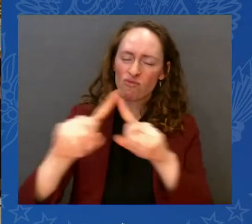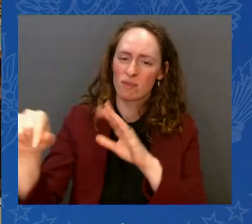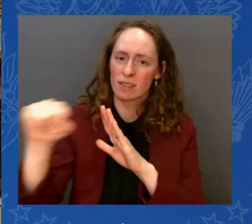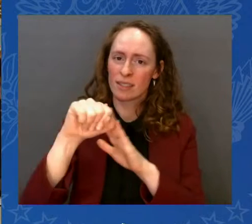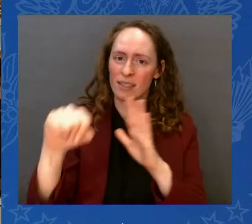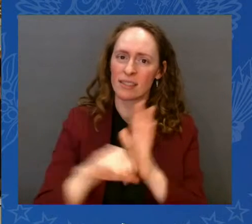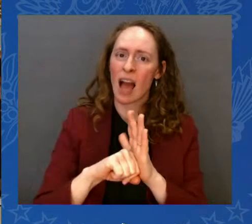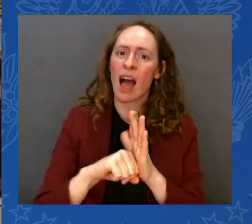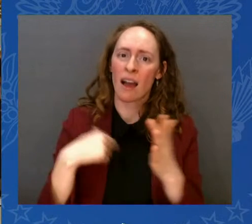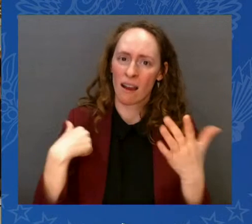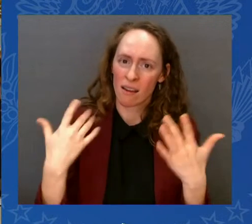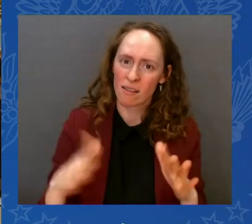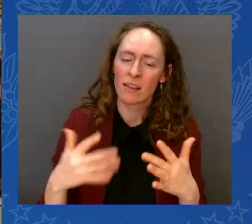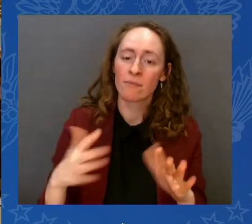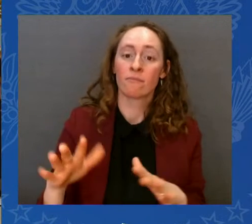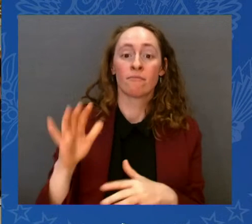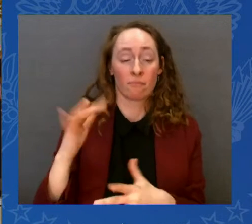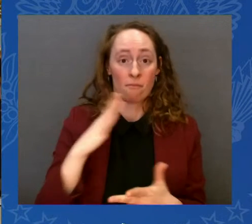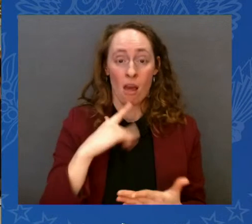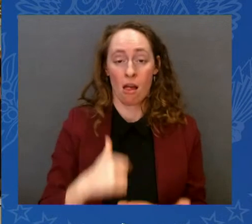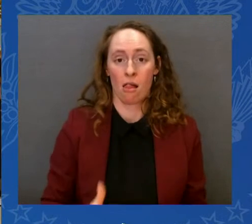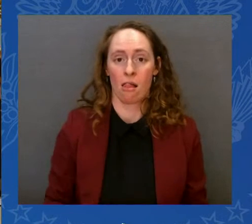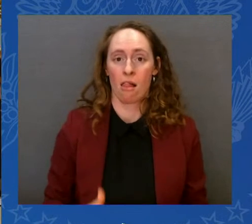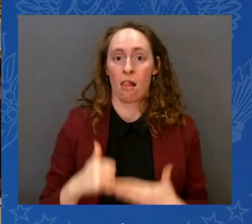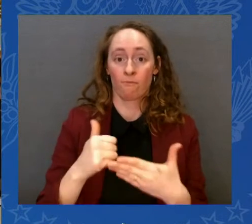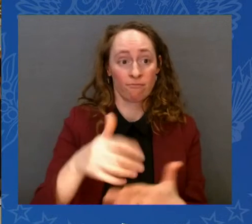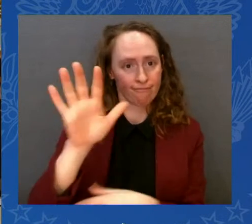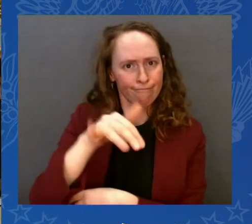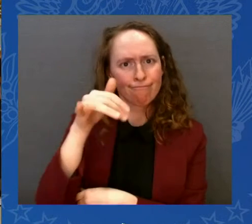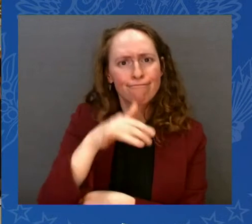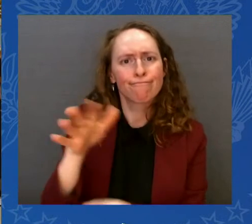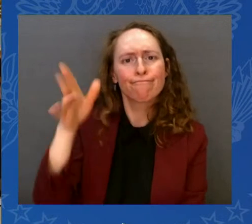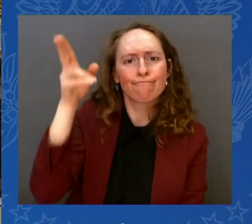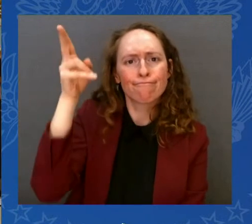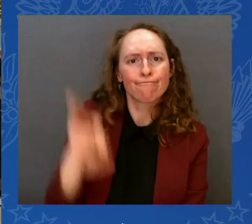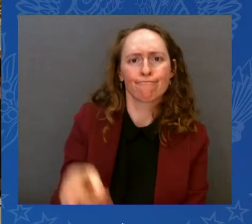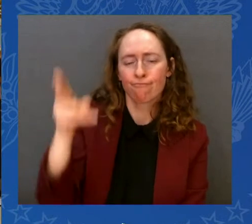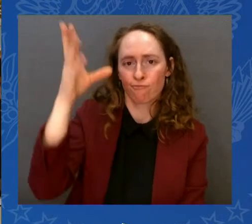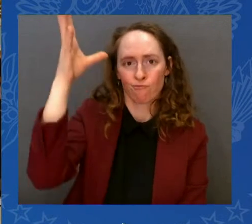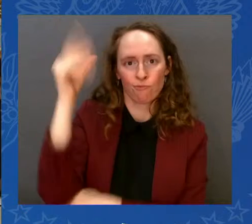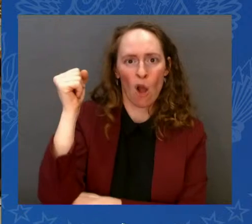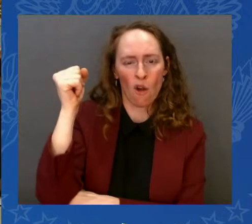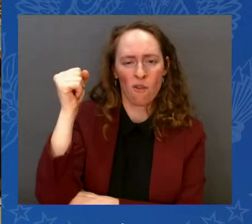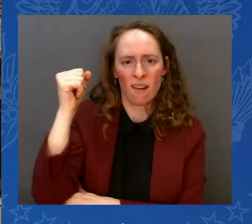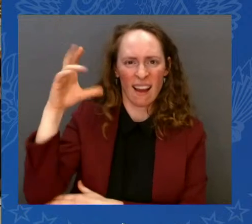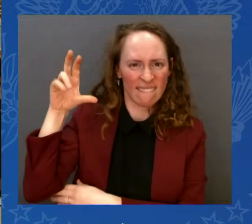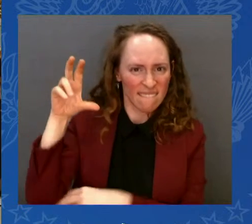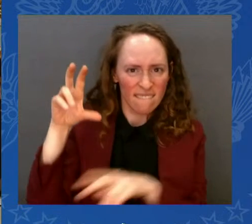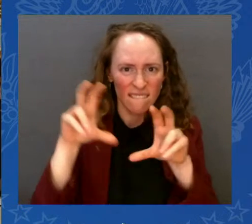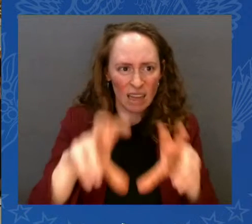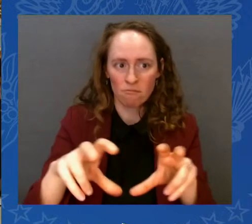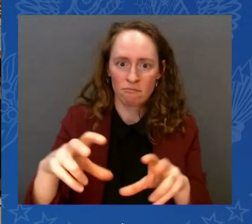We calculate that, in addition to $370 billion that was part of the Inflation Reduction Act,